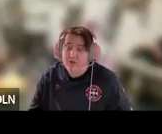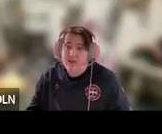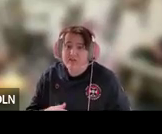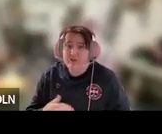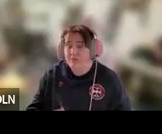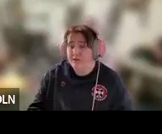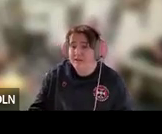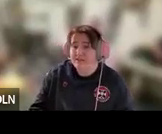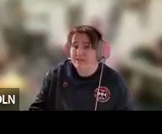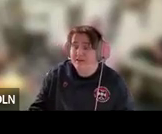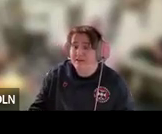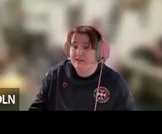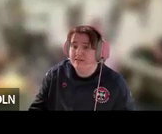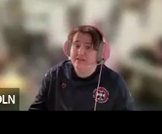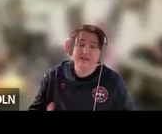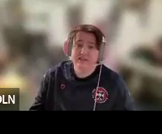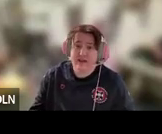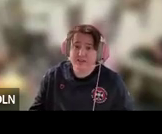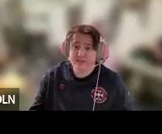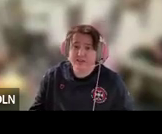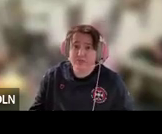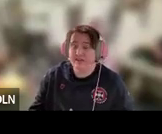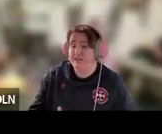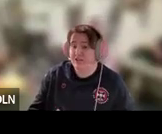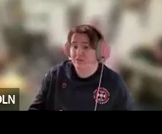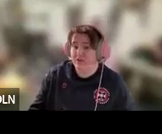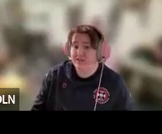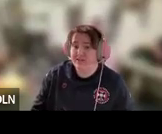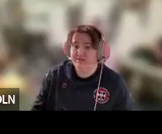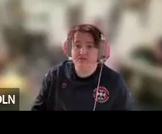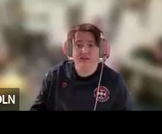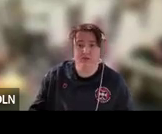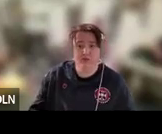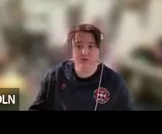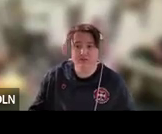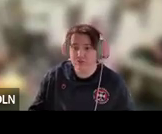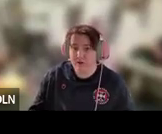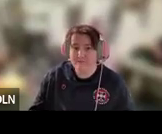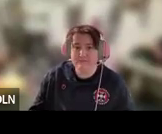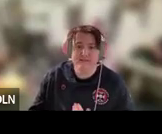So if your complaint is unsatisfactory within the university, so say you go through stage one,